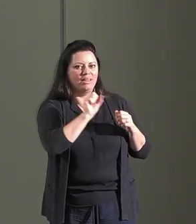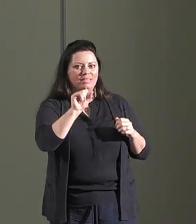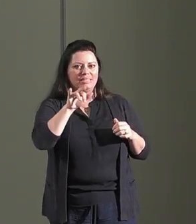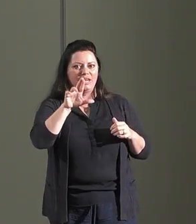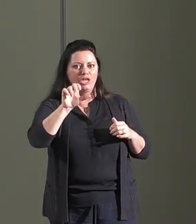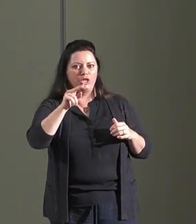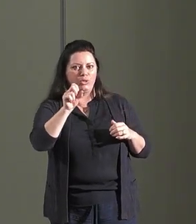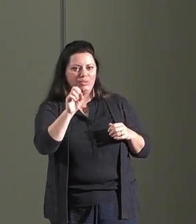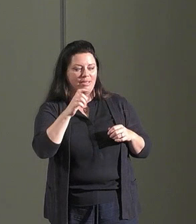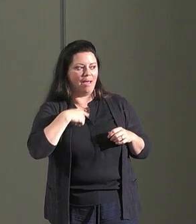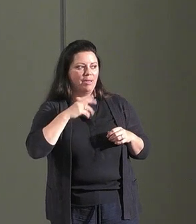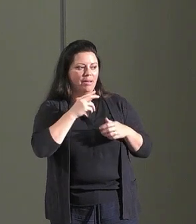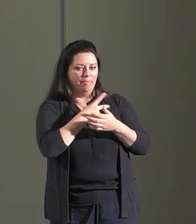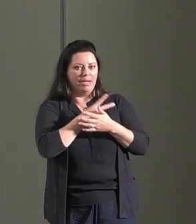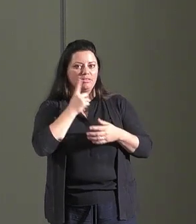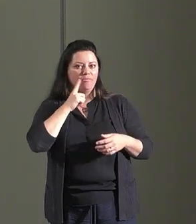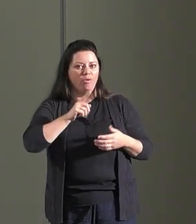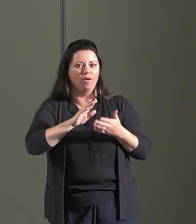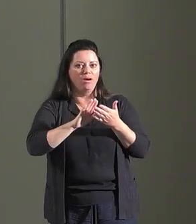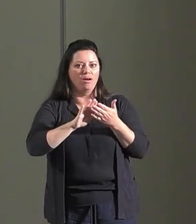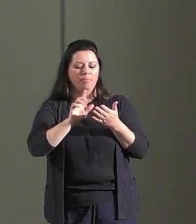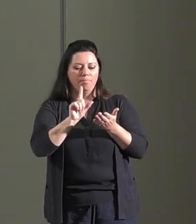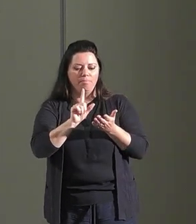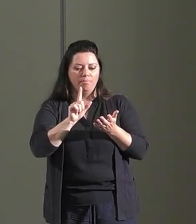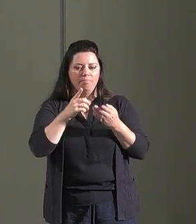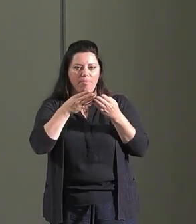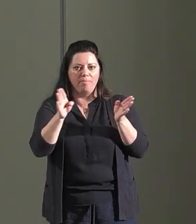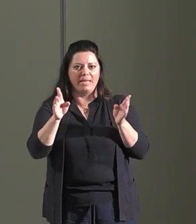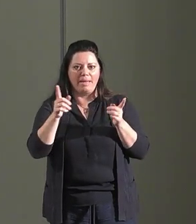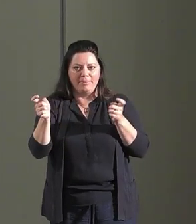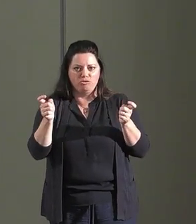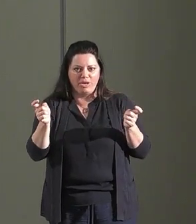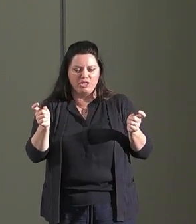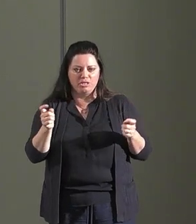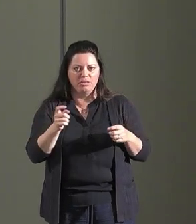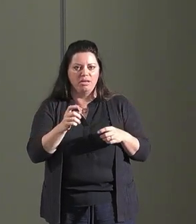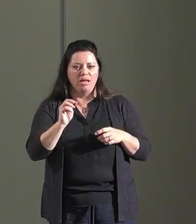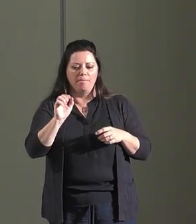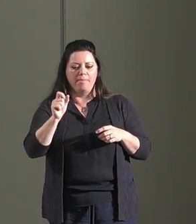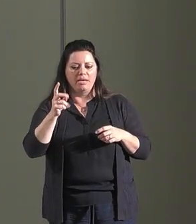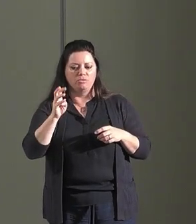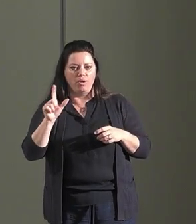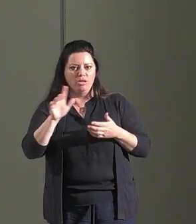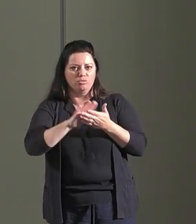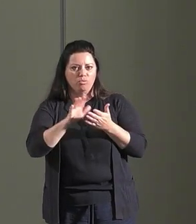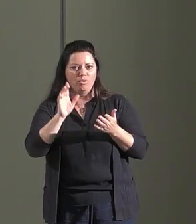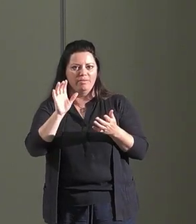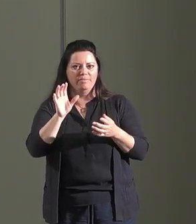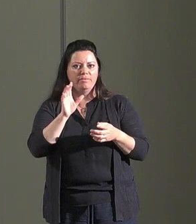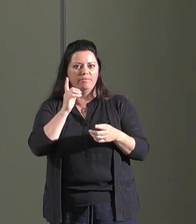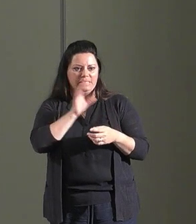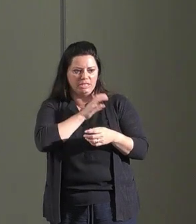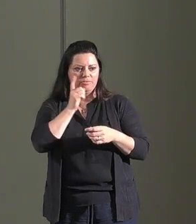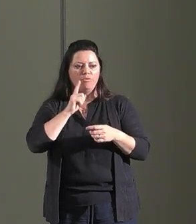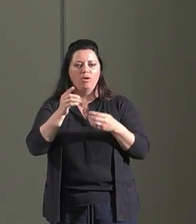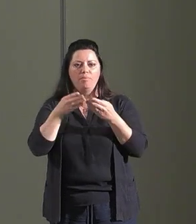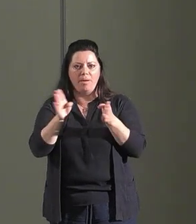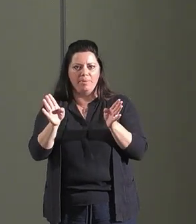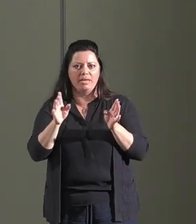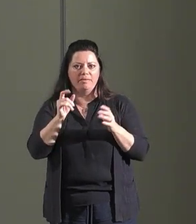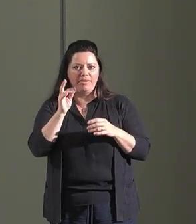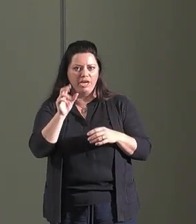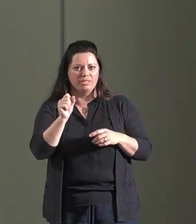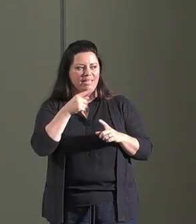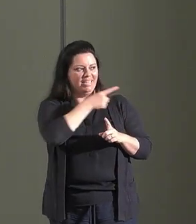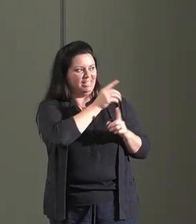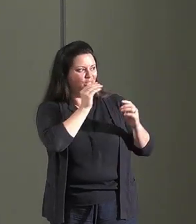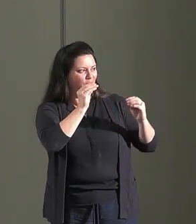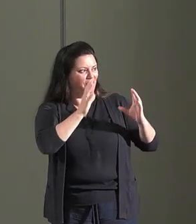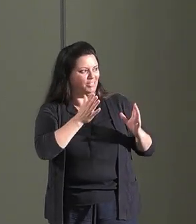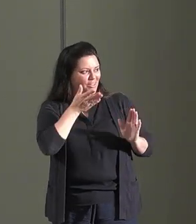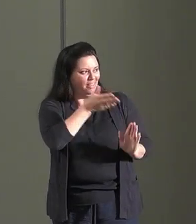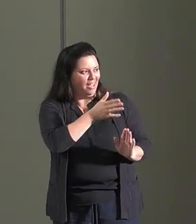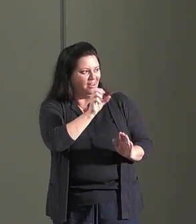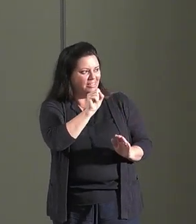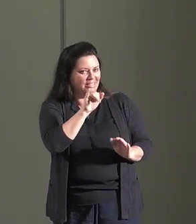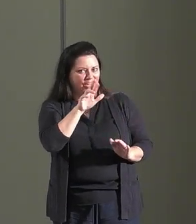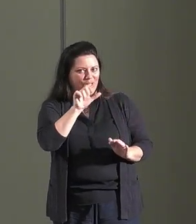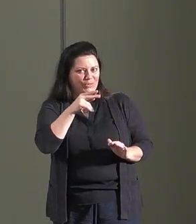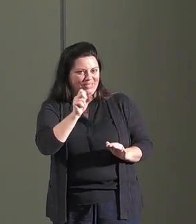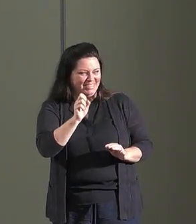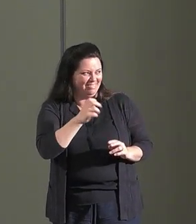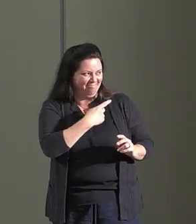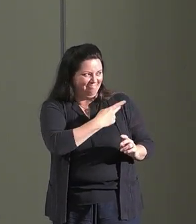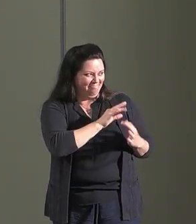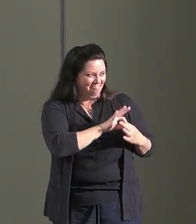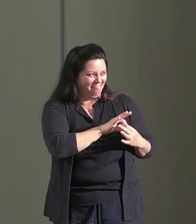publication grad student at the Public Affairs and he is a Professor. And there are things I learned